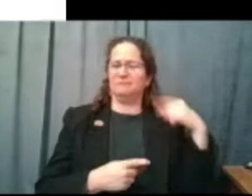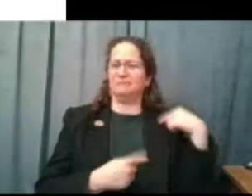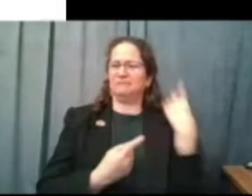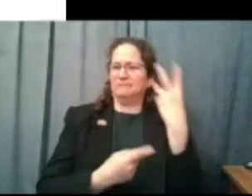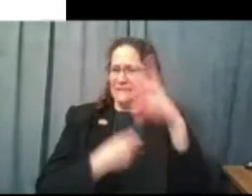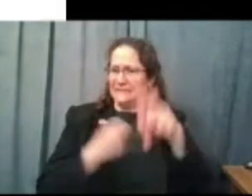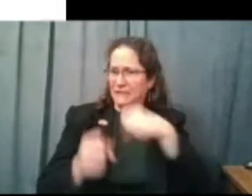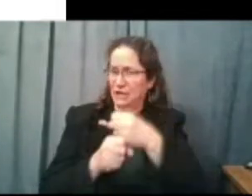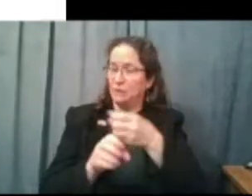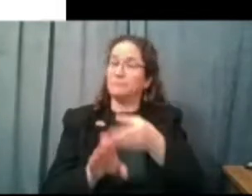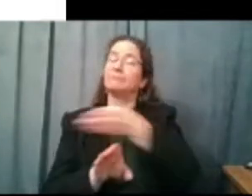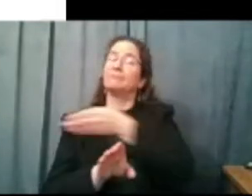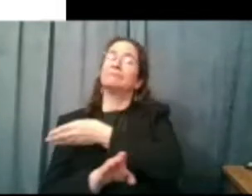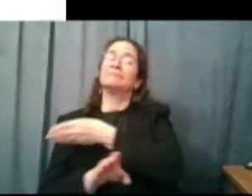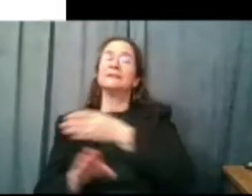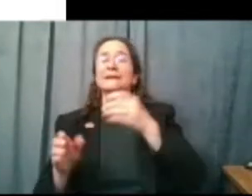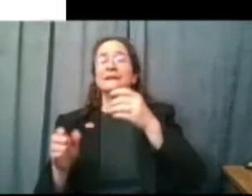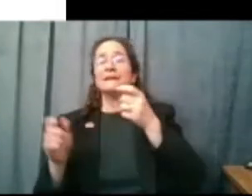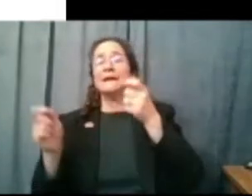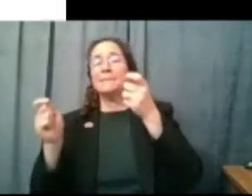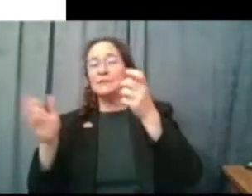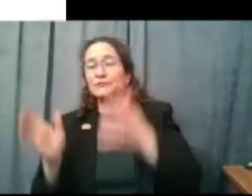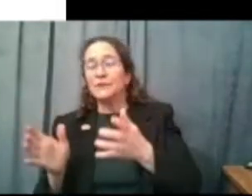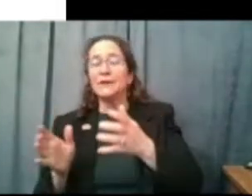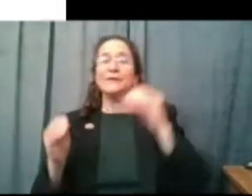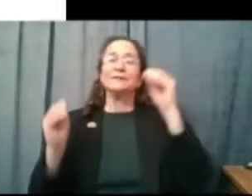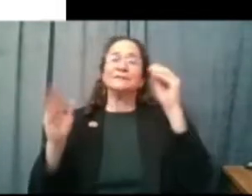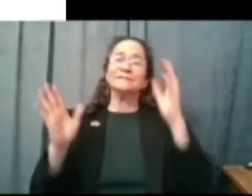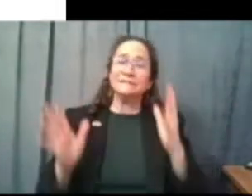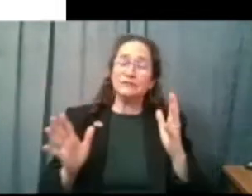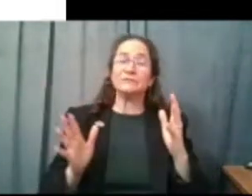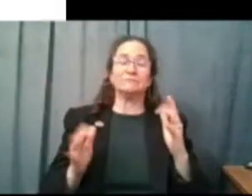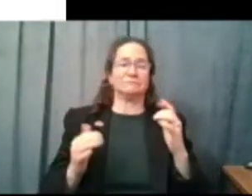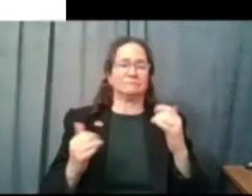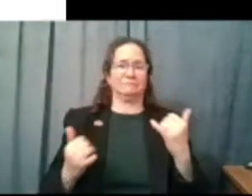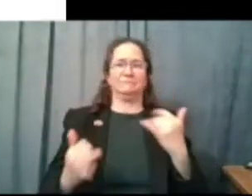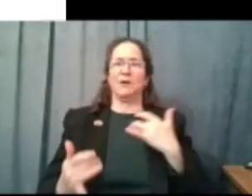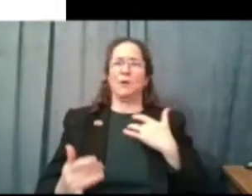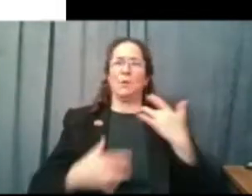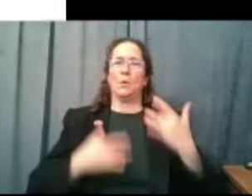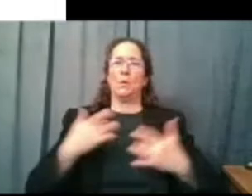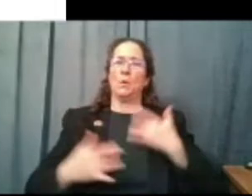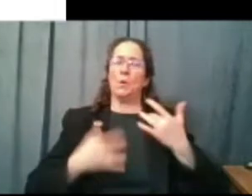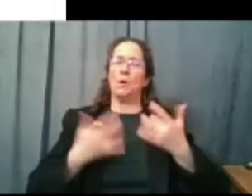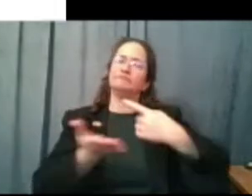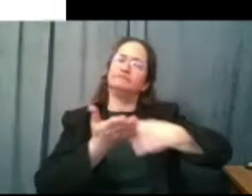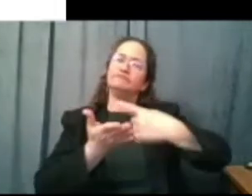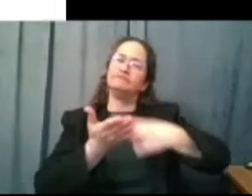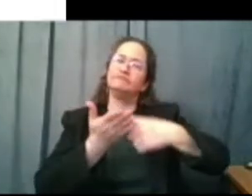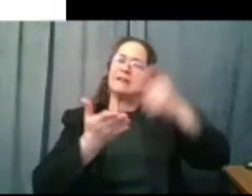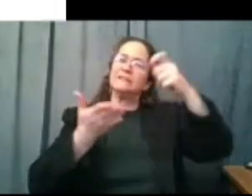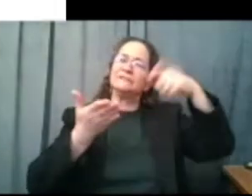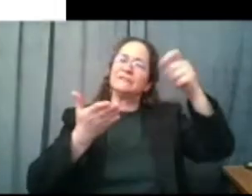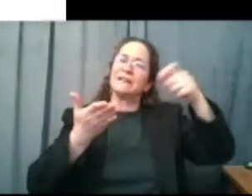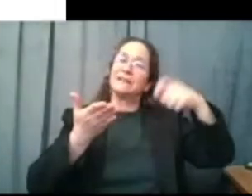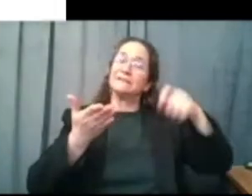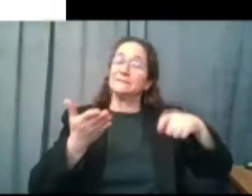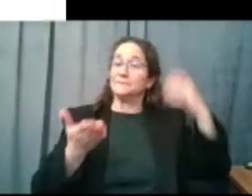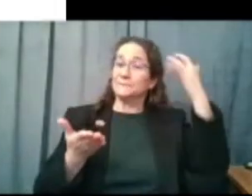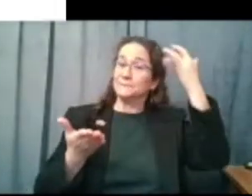And I'm really excited to be here to be talking about checklist because it's one of those tools that are so valuable to me